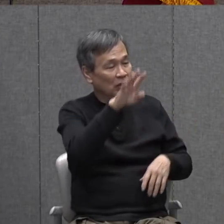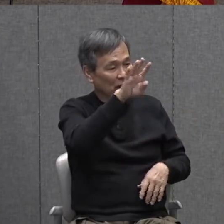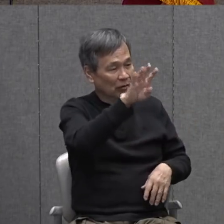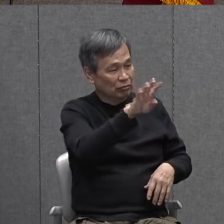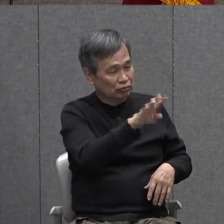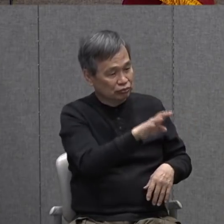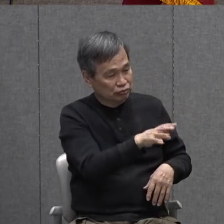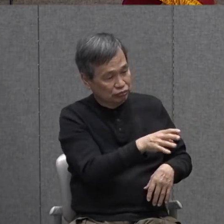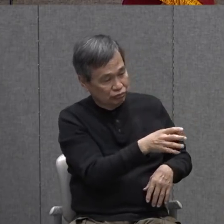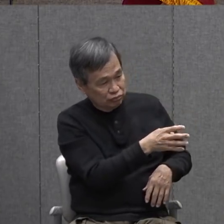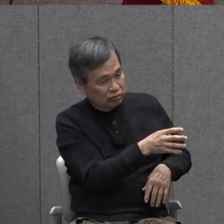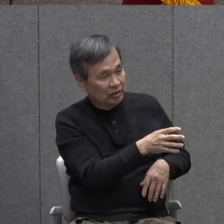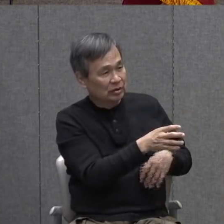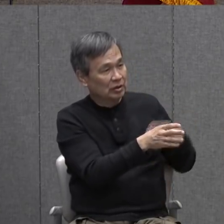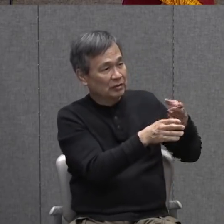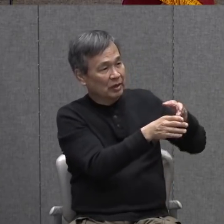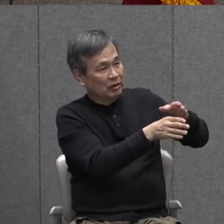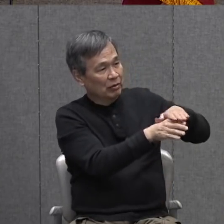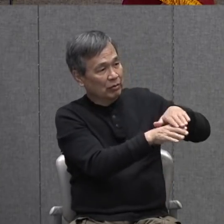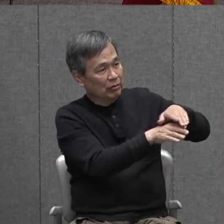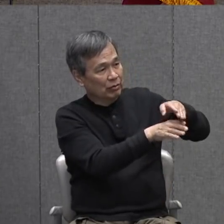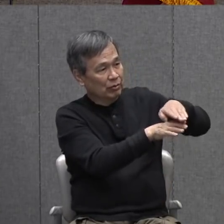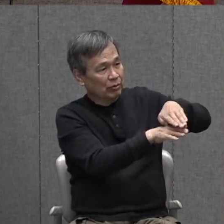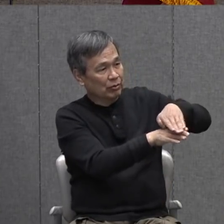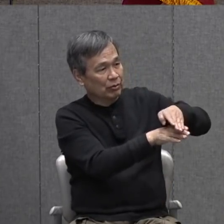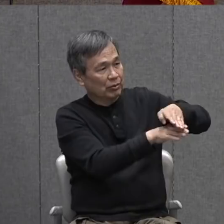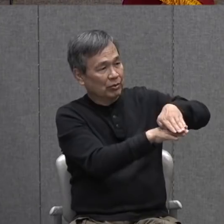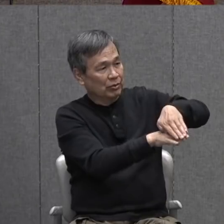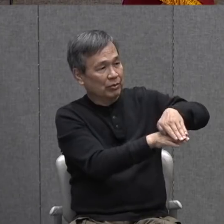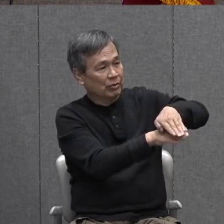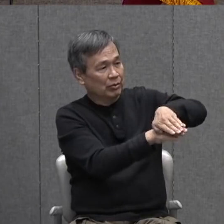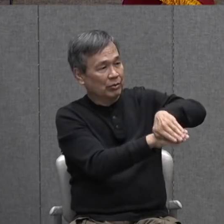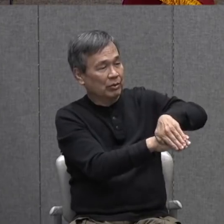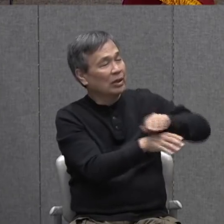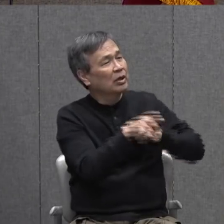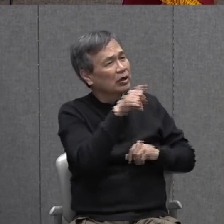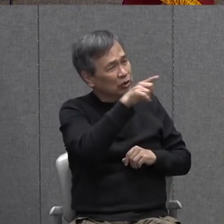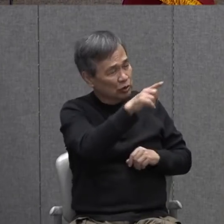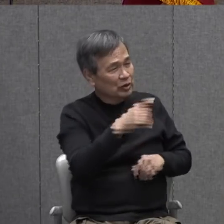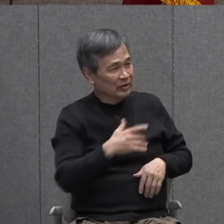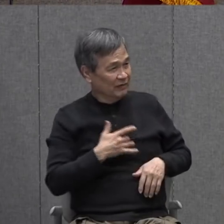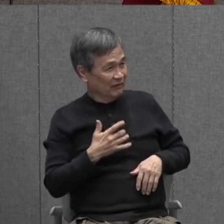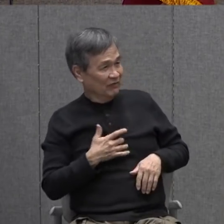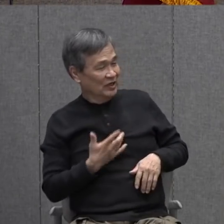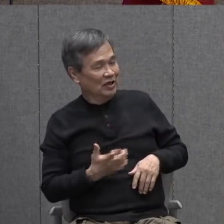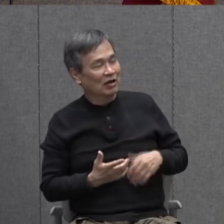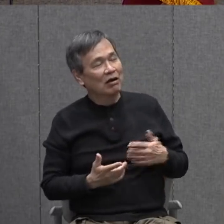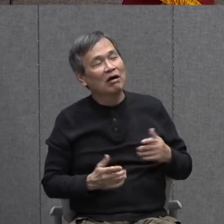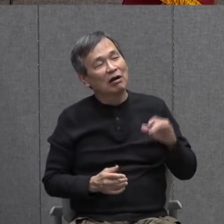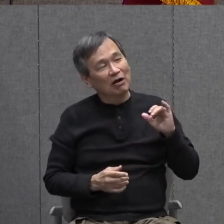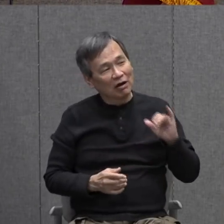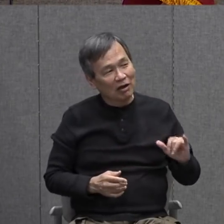And when I show those observations you get a better feel for what the actual material is.